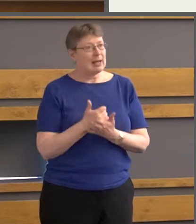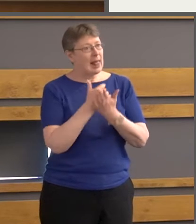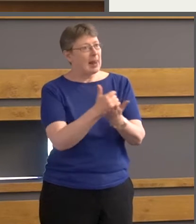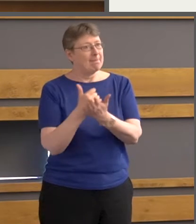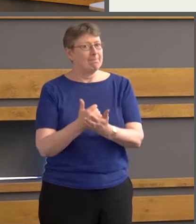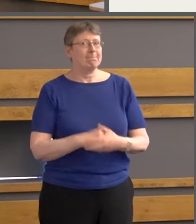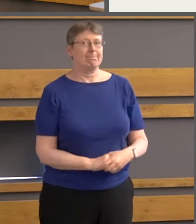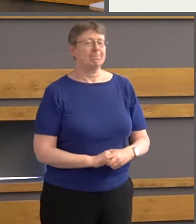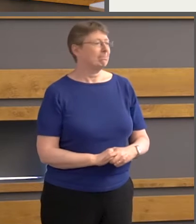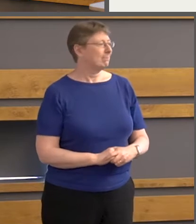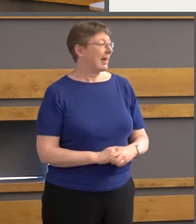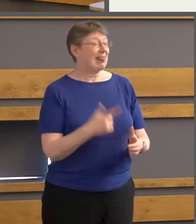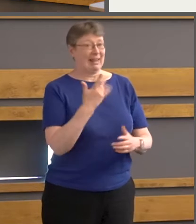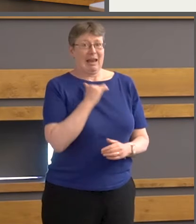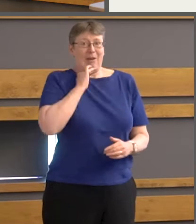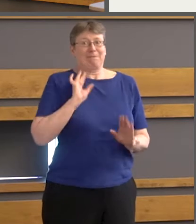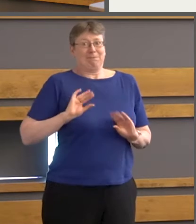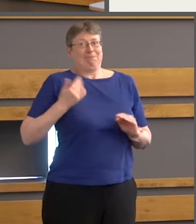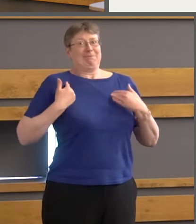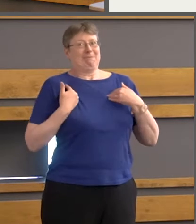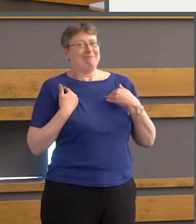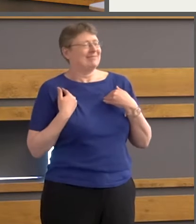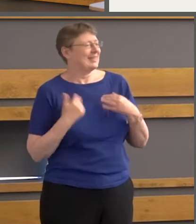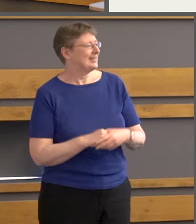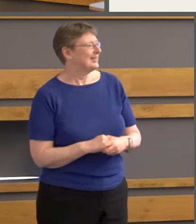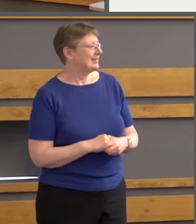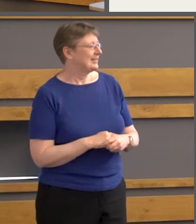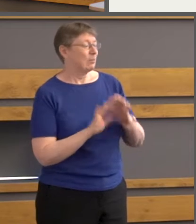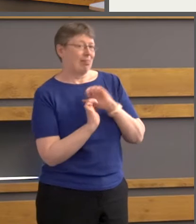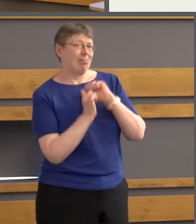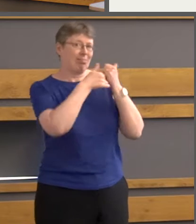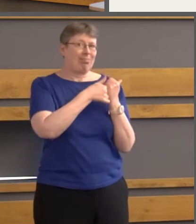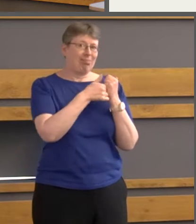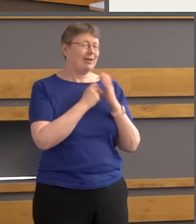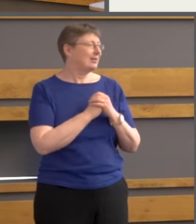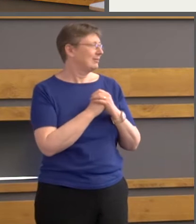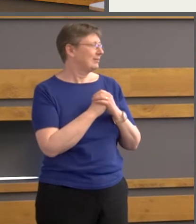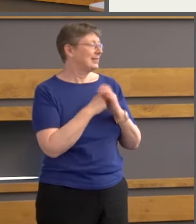So I think that's enough from me initially. I'll hand over to Tiffany,